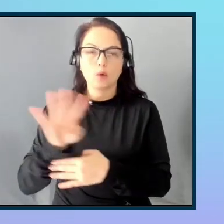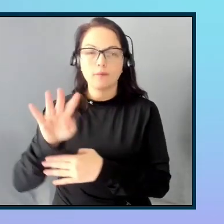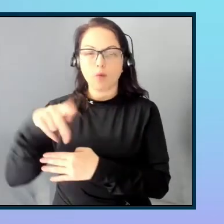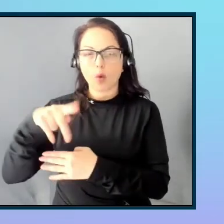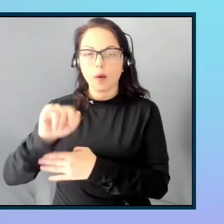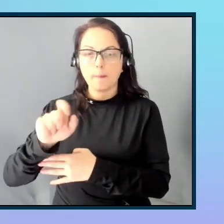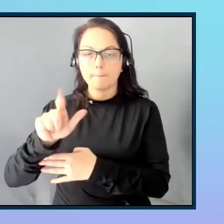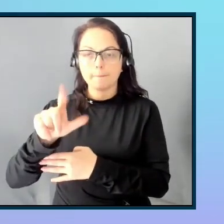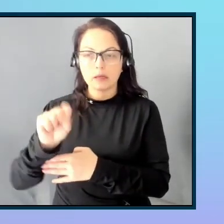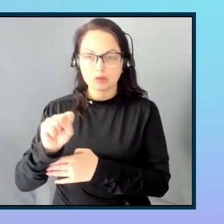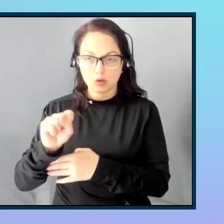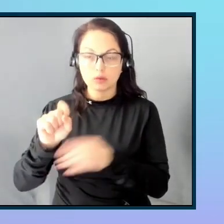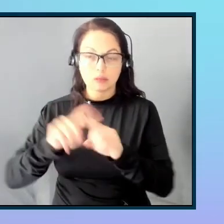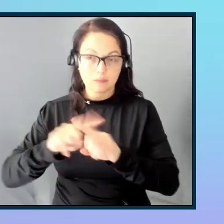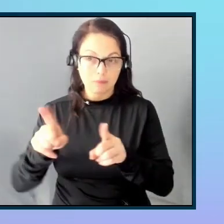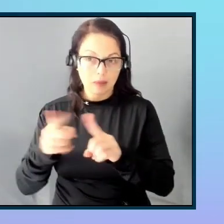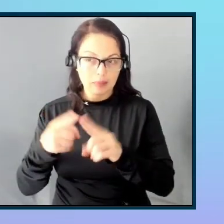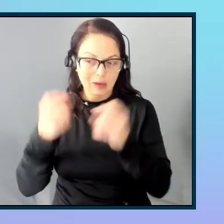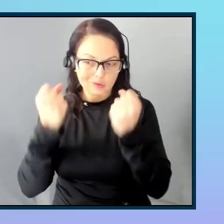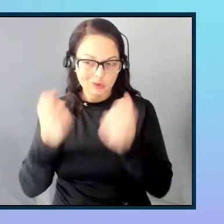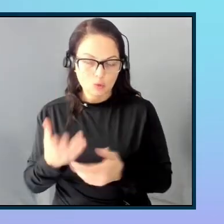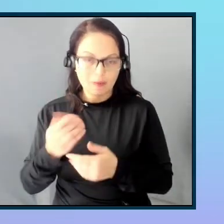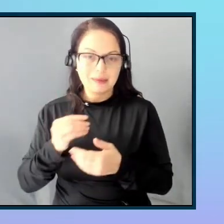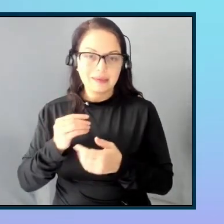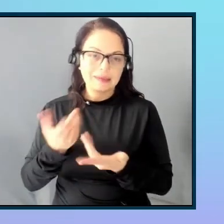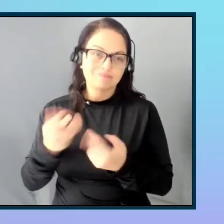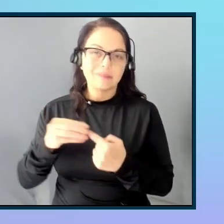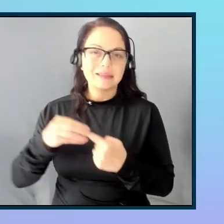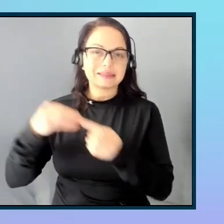but there are too many exceptions where it just doesn't work